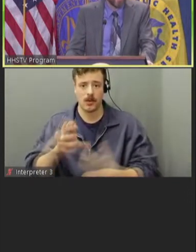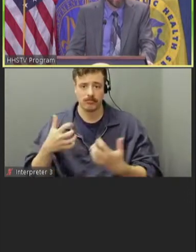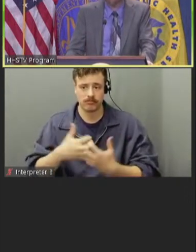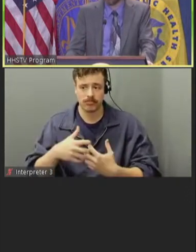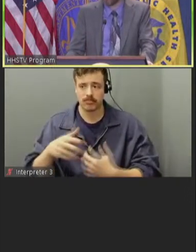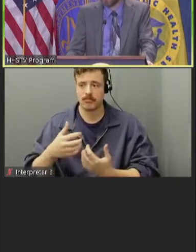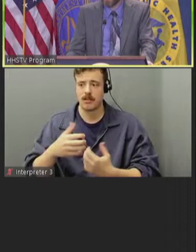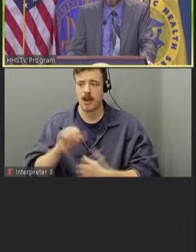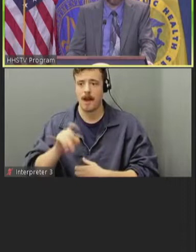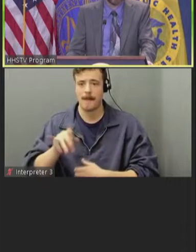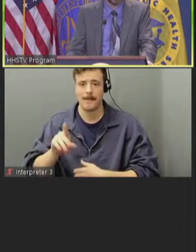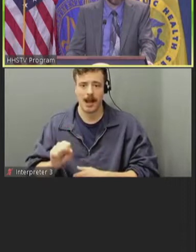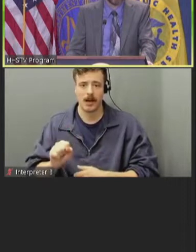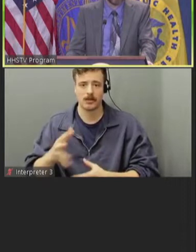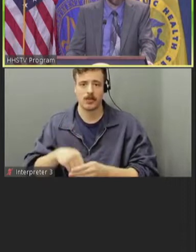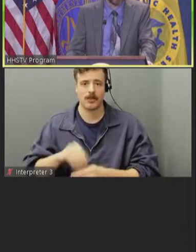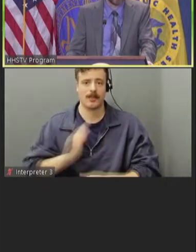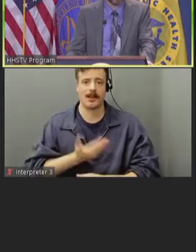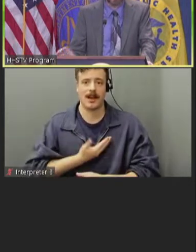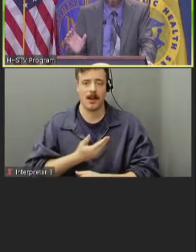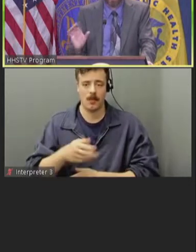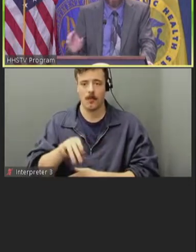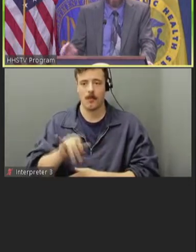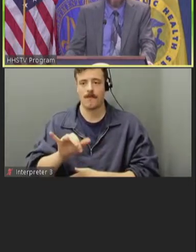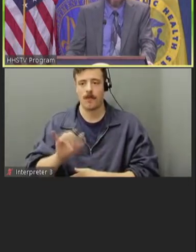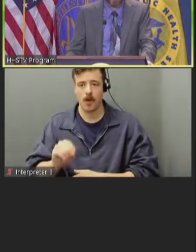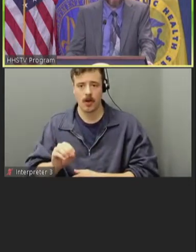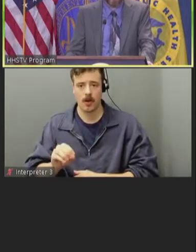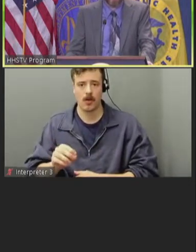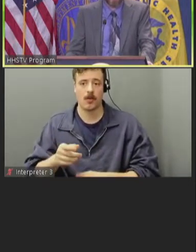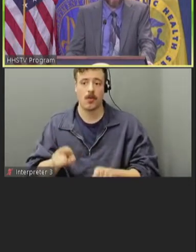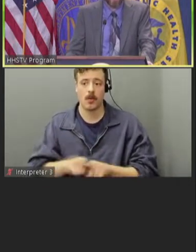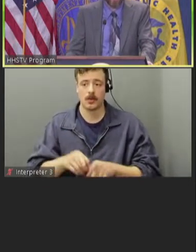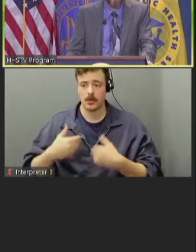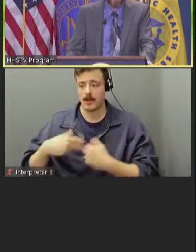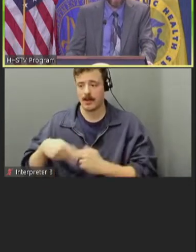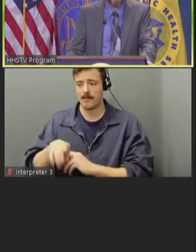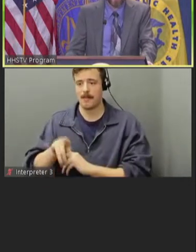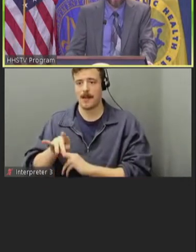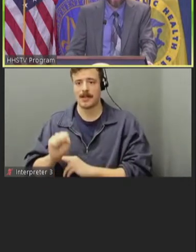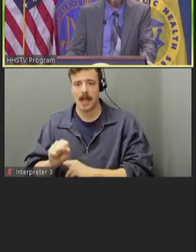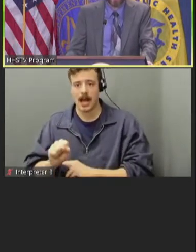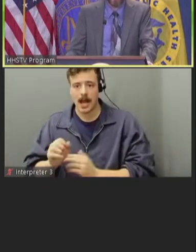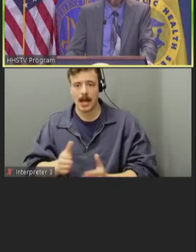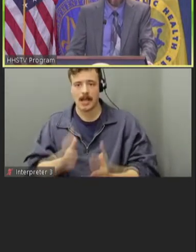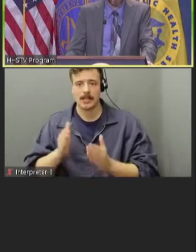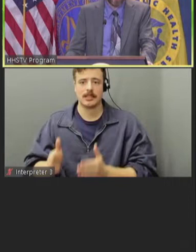protein adjuvants, for example, and also peptides, squalene, [unintelligible] as well.